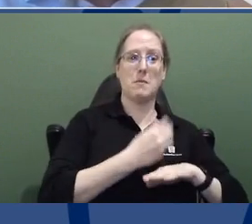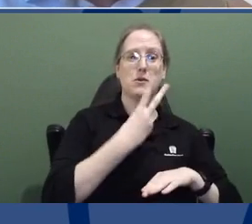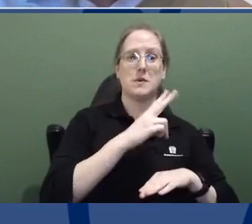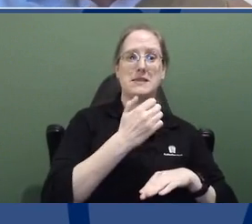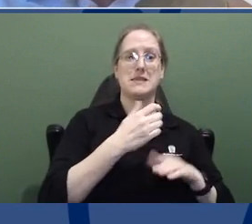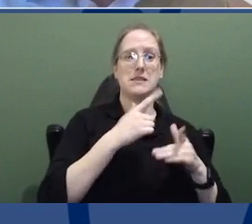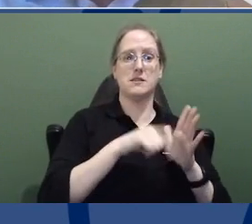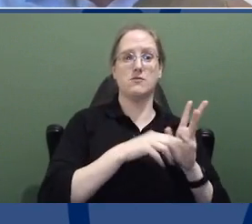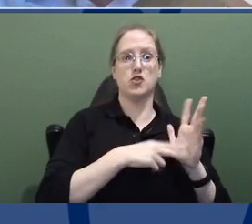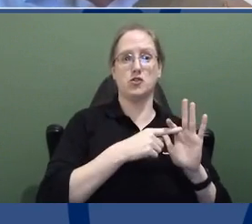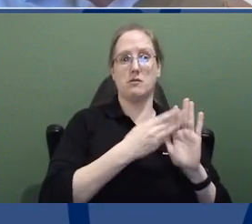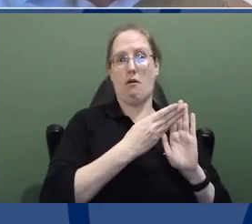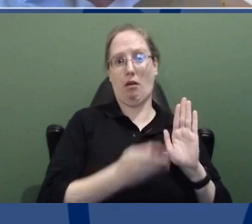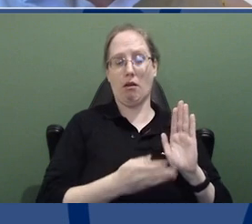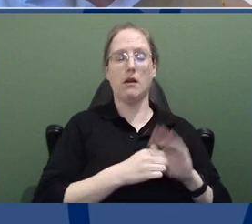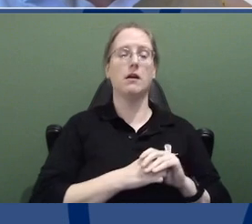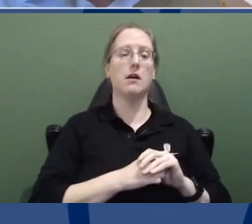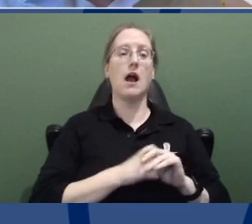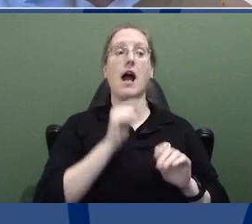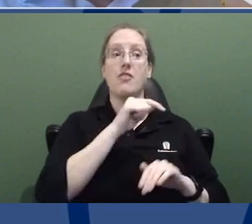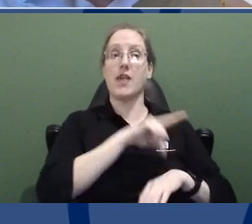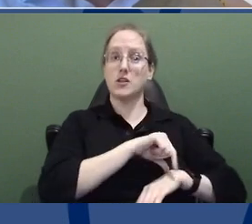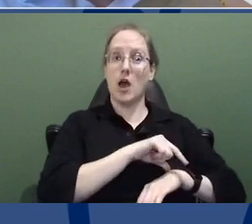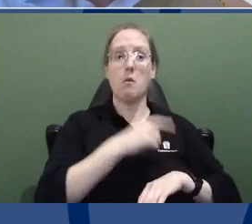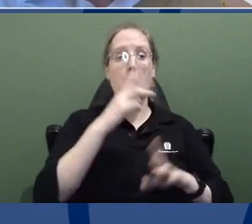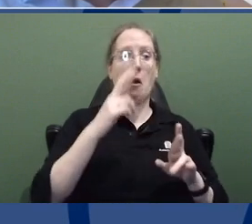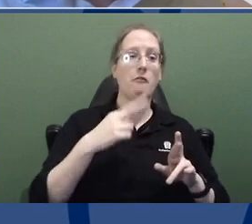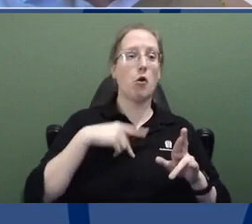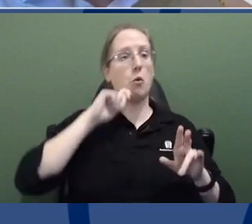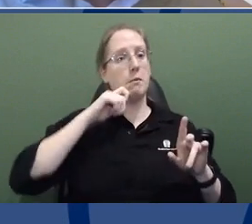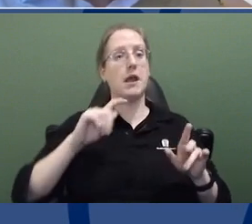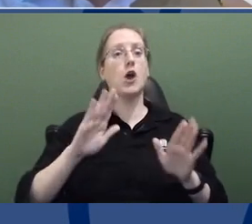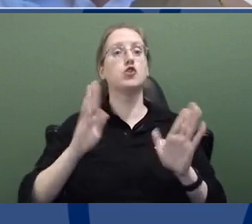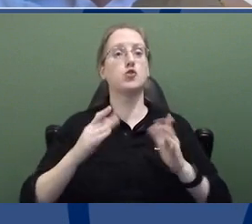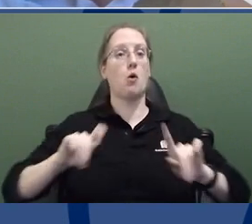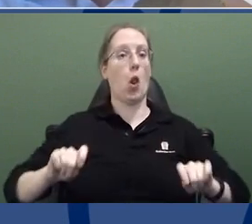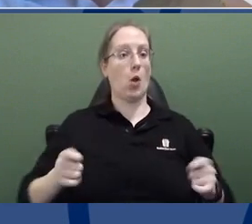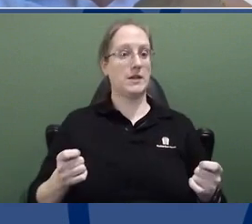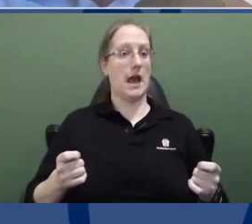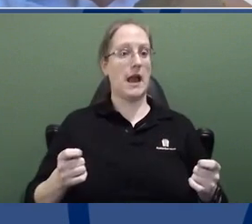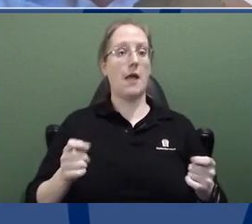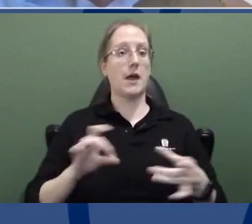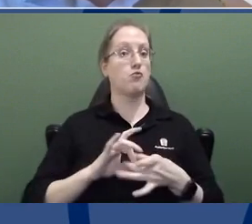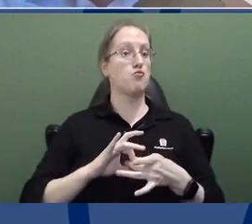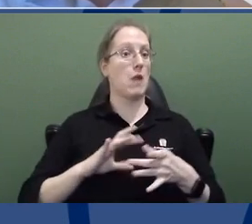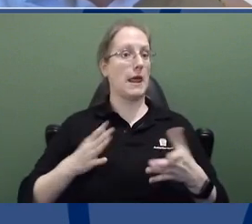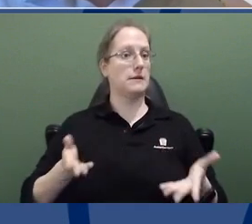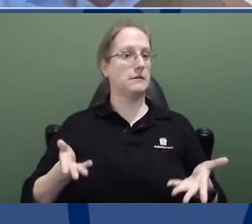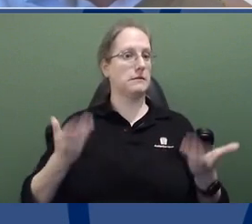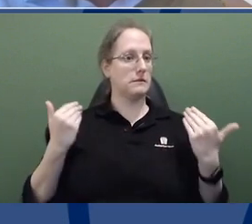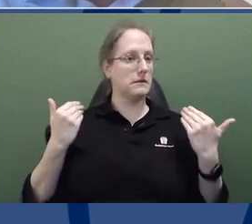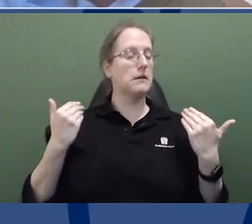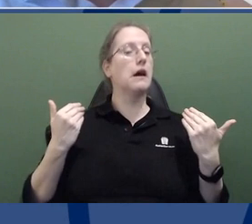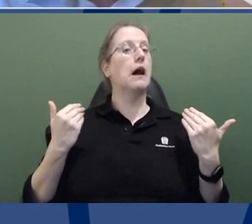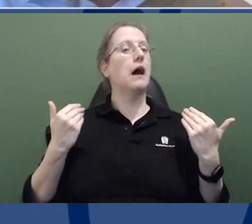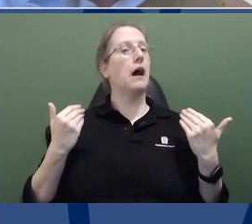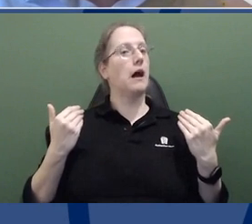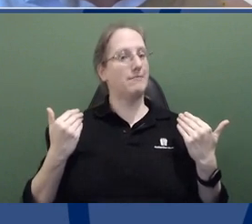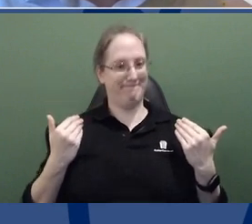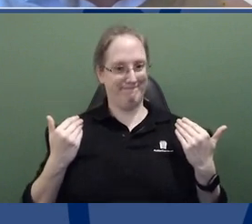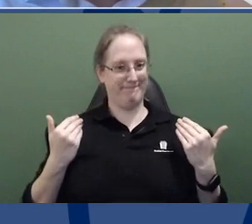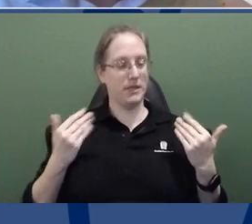that there would be a short lockdown followed by a lifting. But we did scramble to set up